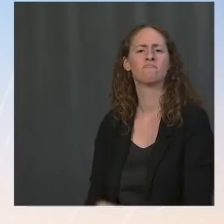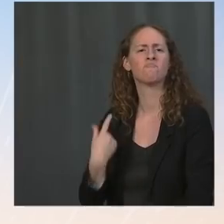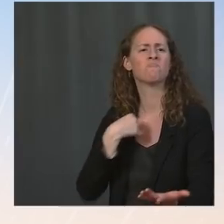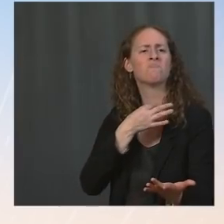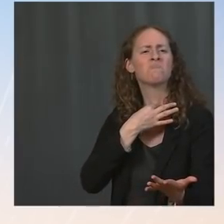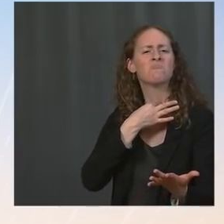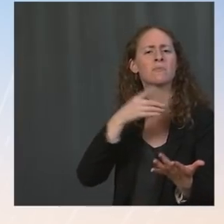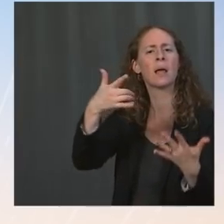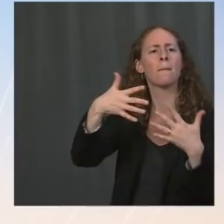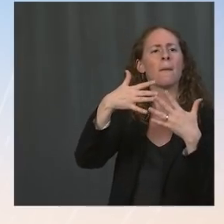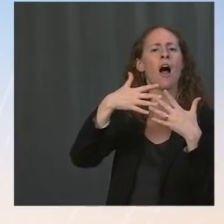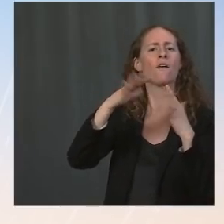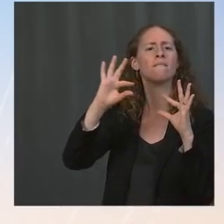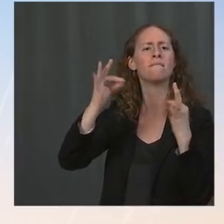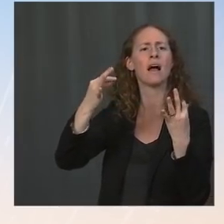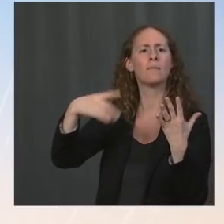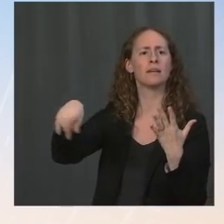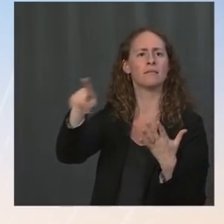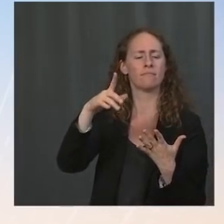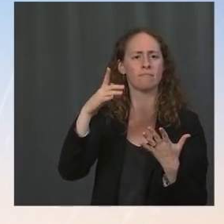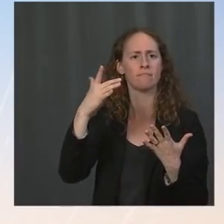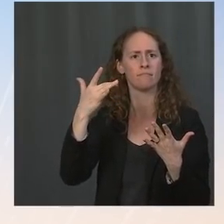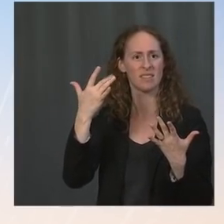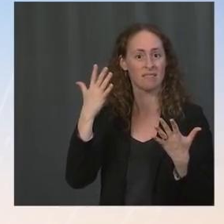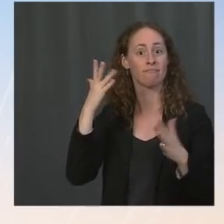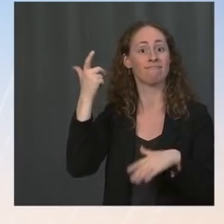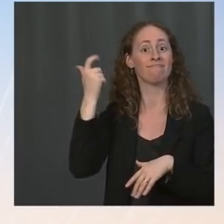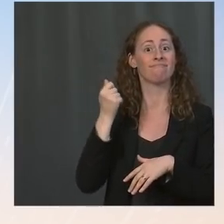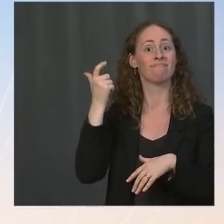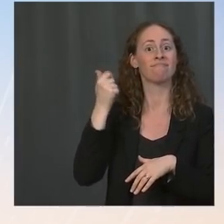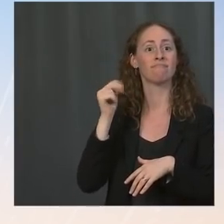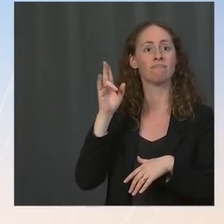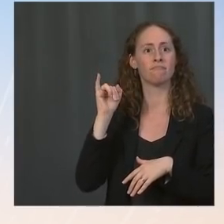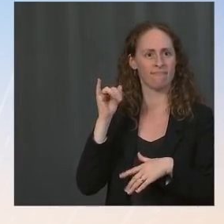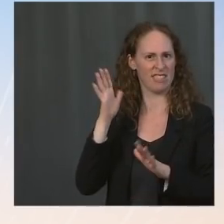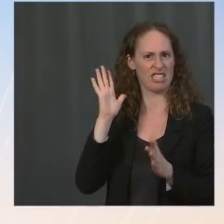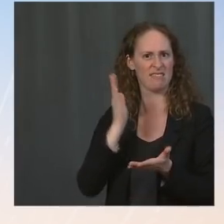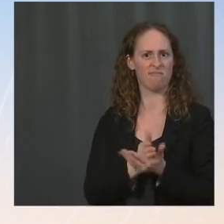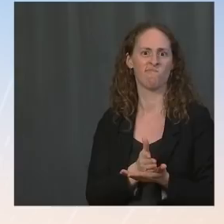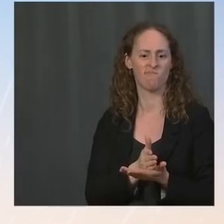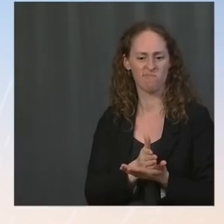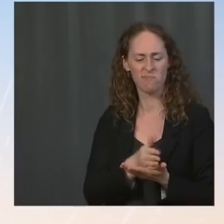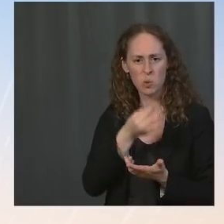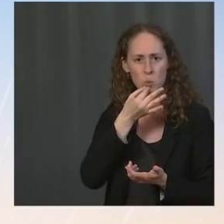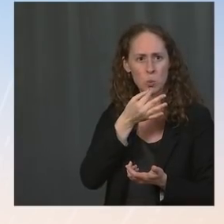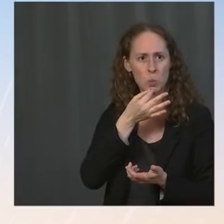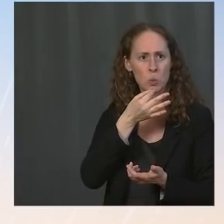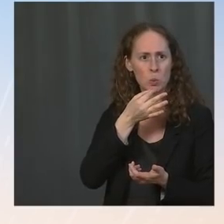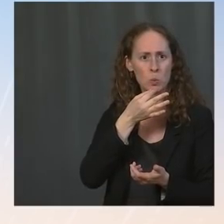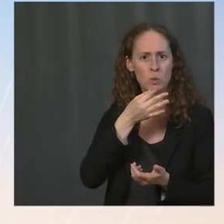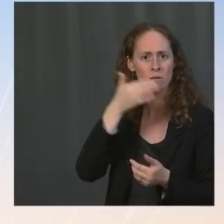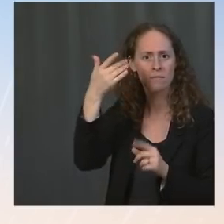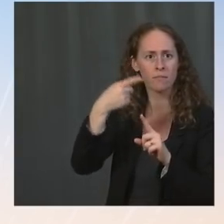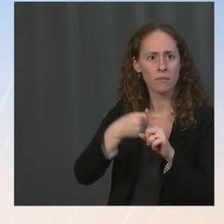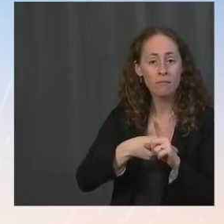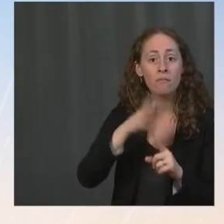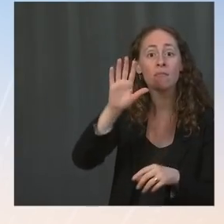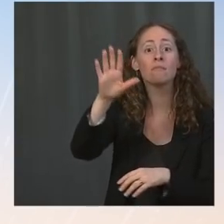not just their federal supplement but all benefits. Given the expiration of the eviction moratorium, what's going on with the Delta variant,